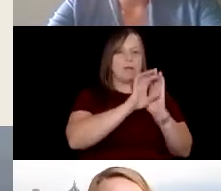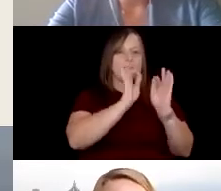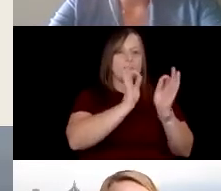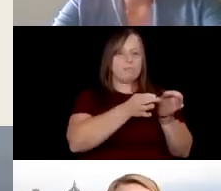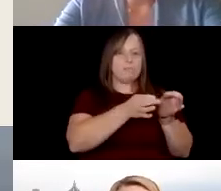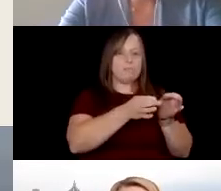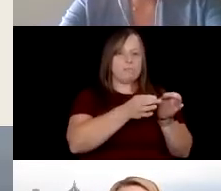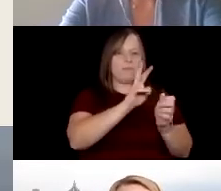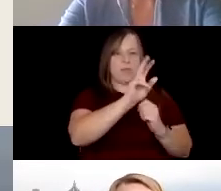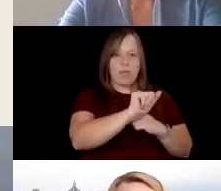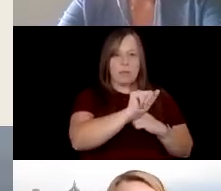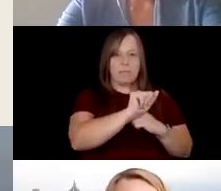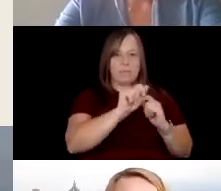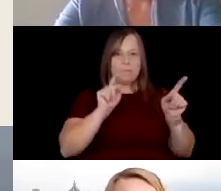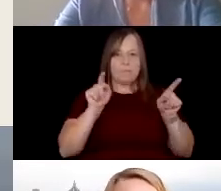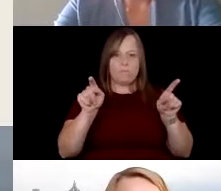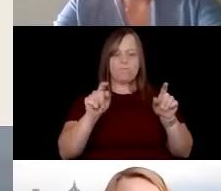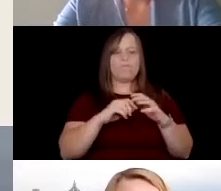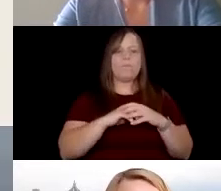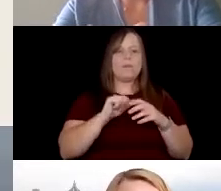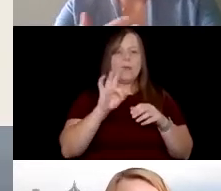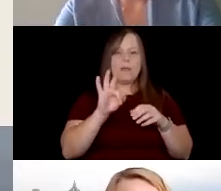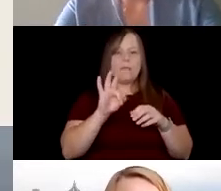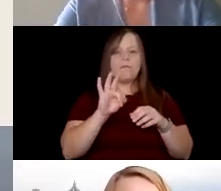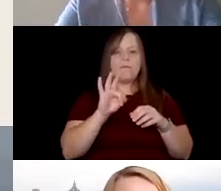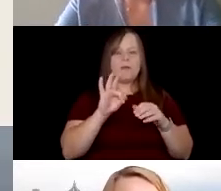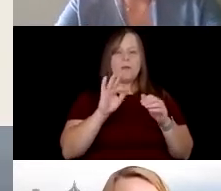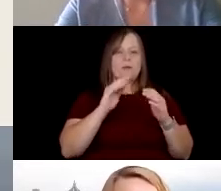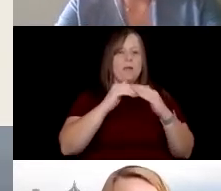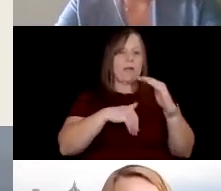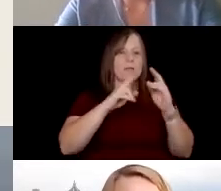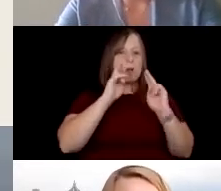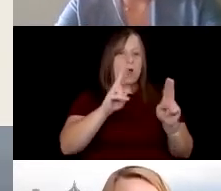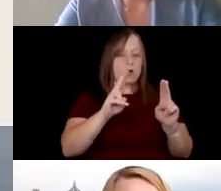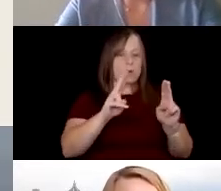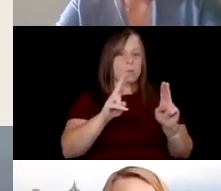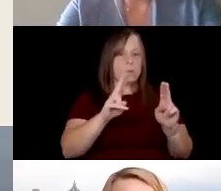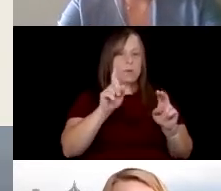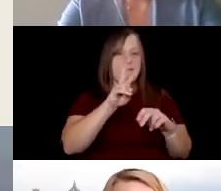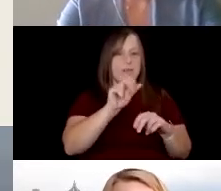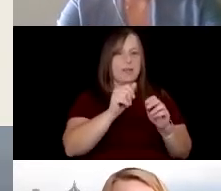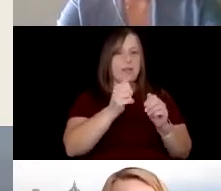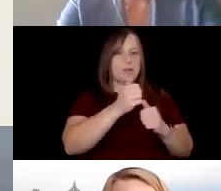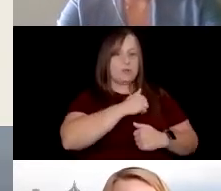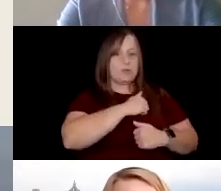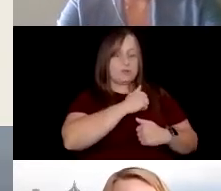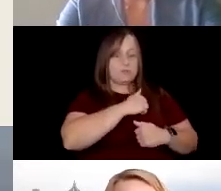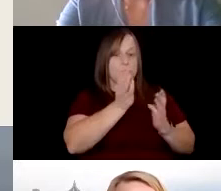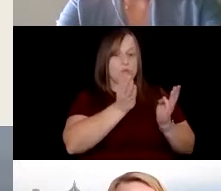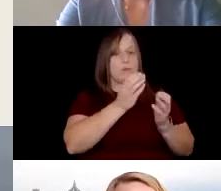through the VA. So if you have a less-than-honorable discharge and you need access to VA services, it might make sense to apply